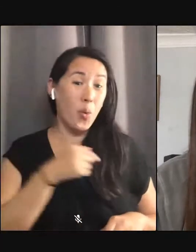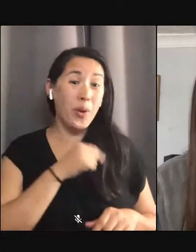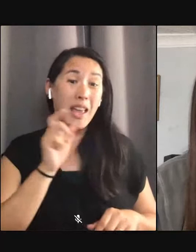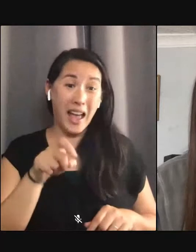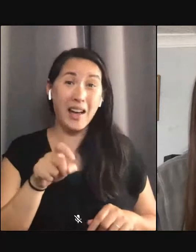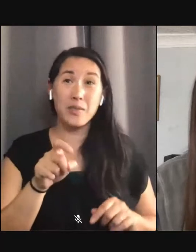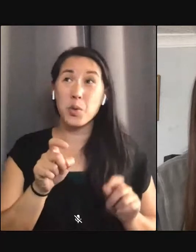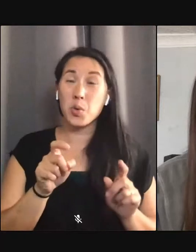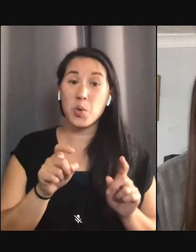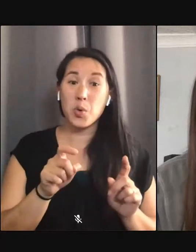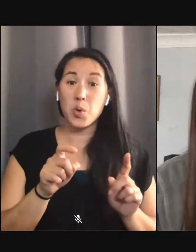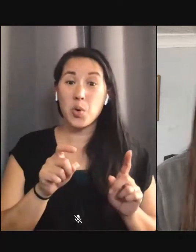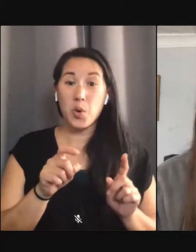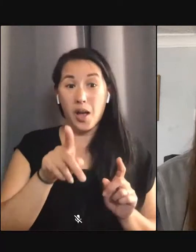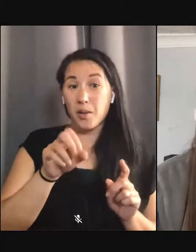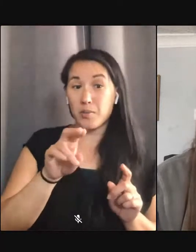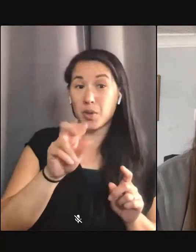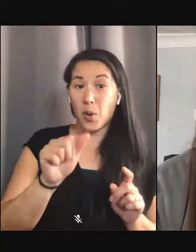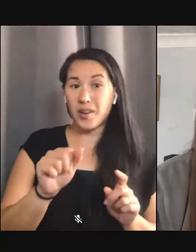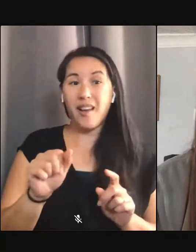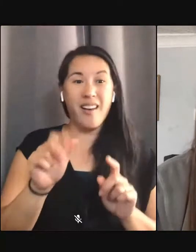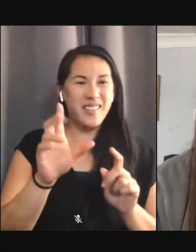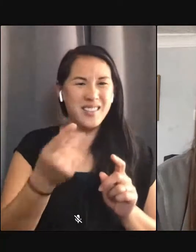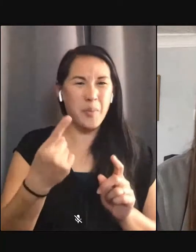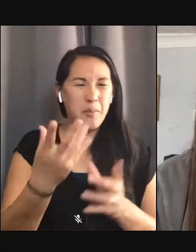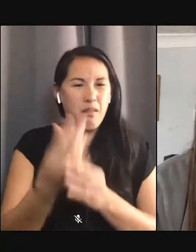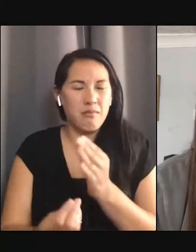when we make a persona and when we're talking to a human we're not throwing out the knobbly bits